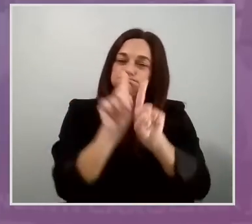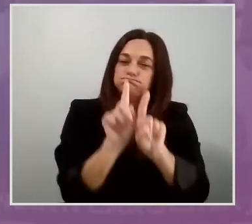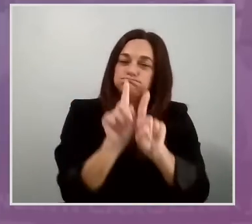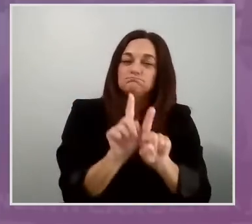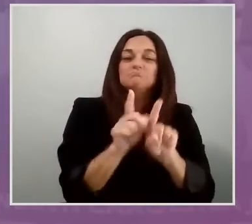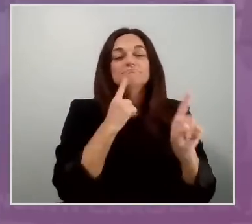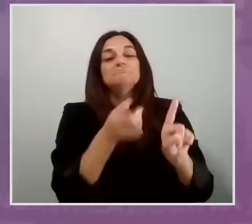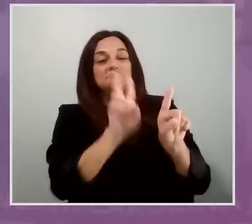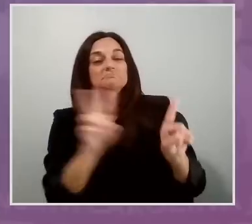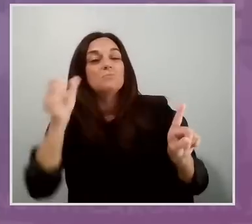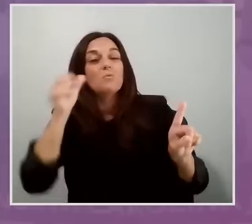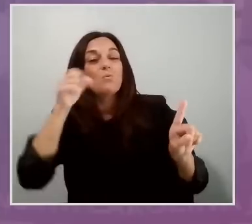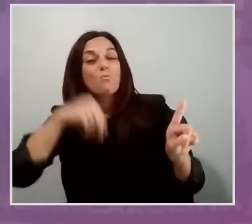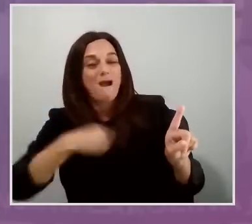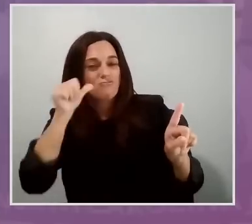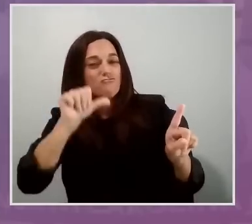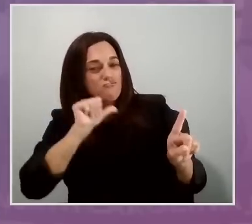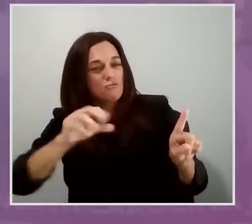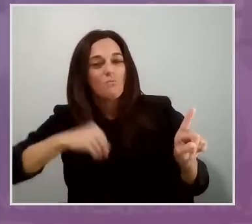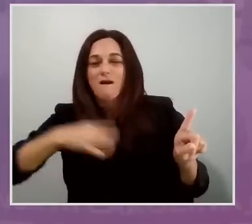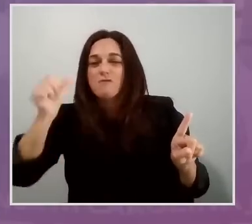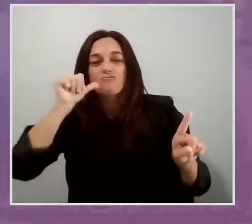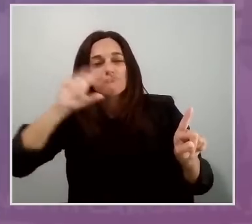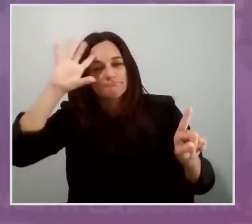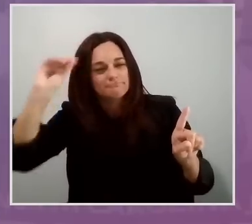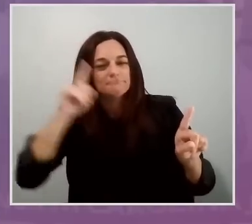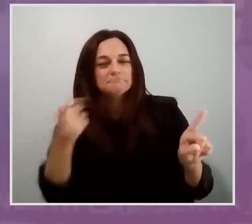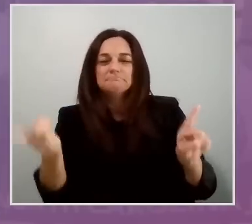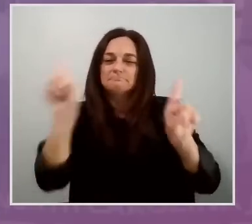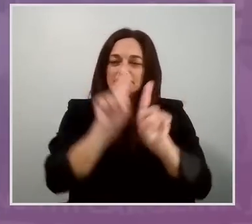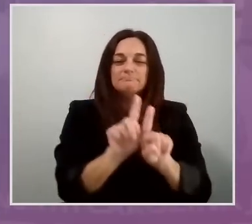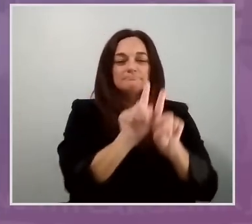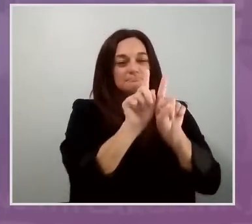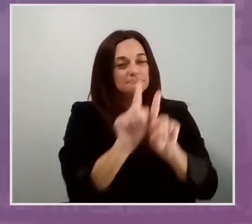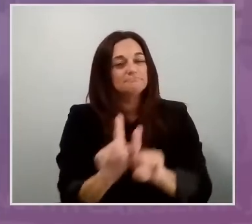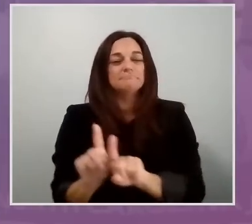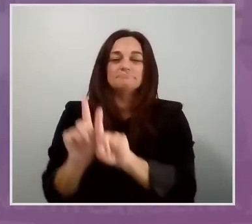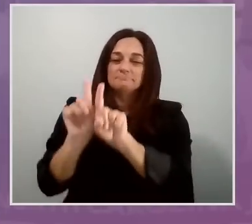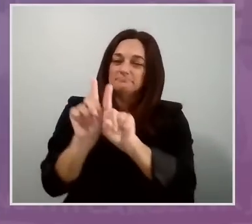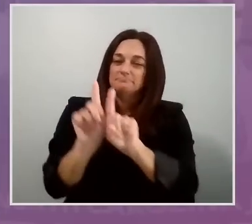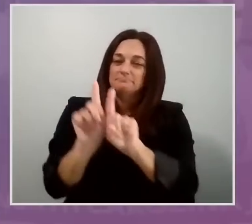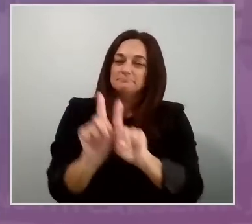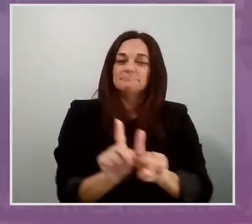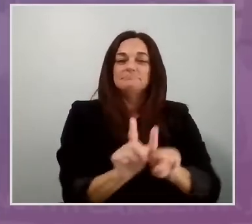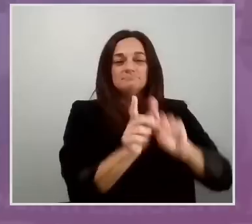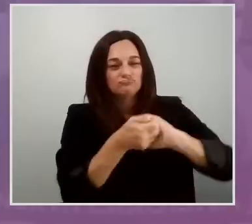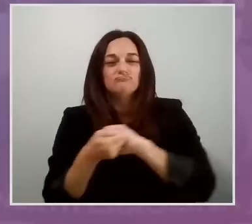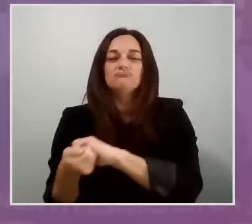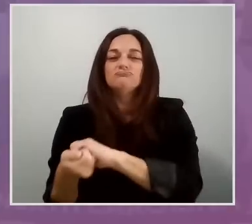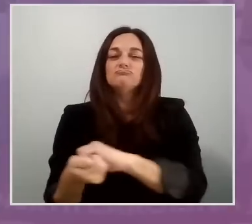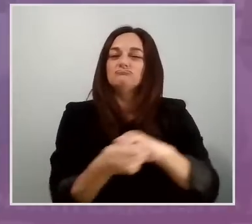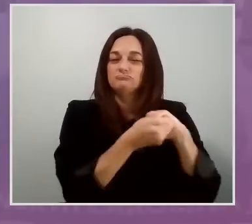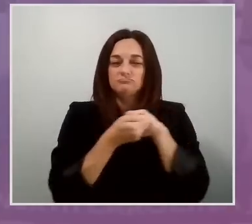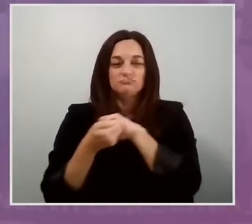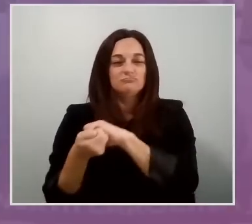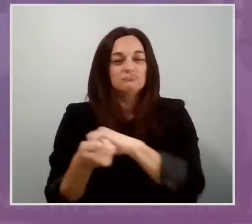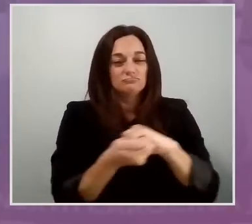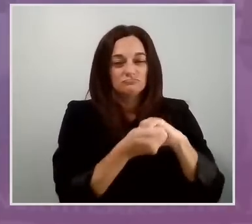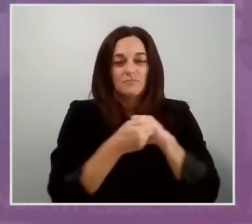I HAVE DREAM, A DREAM THAT ONE DAY BLACK BOYS AND BLACK GIRLS